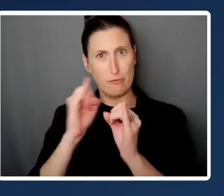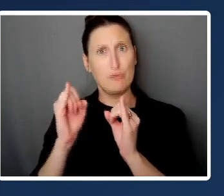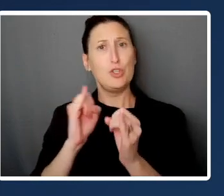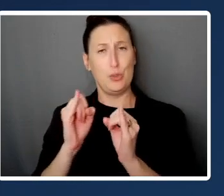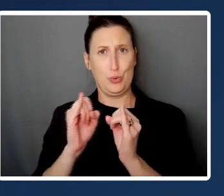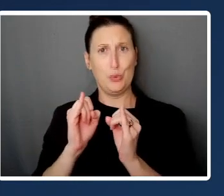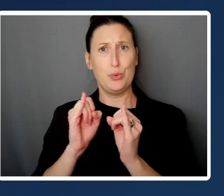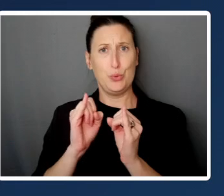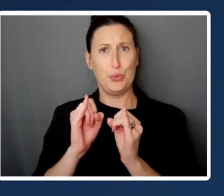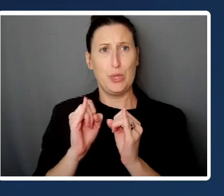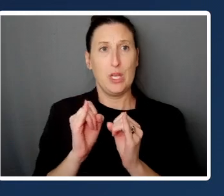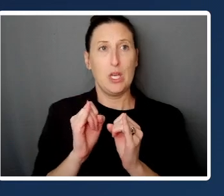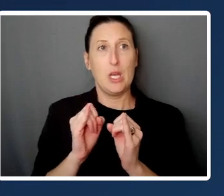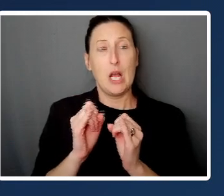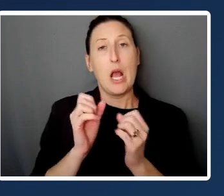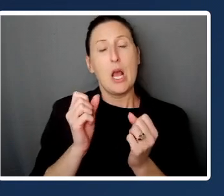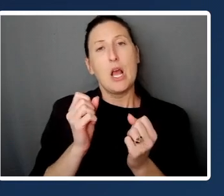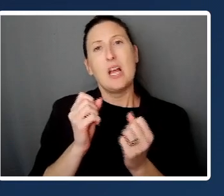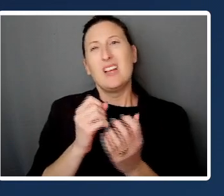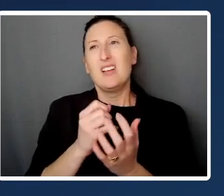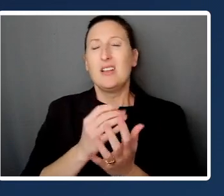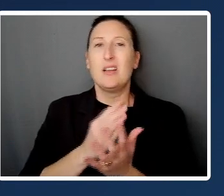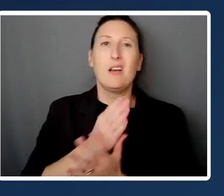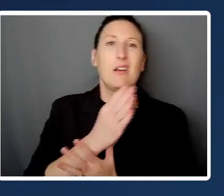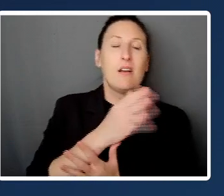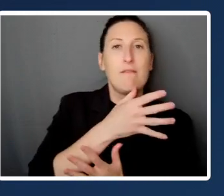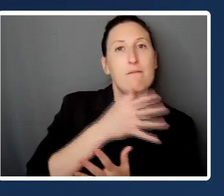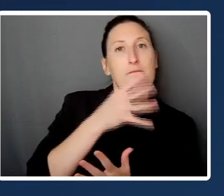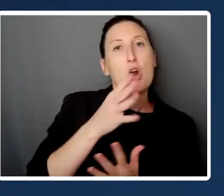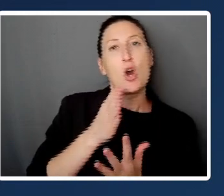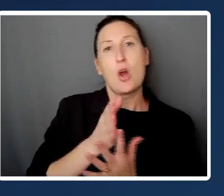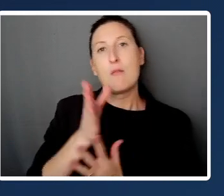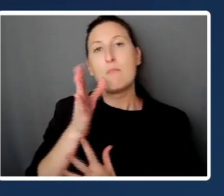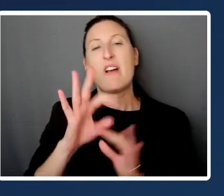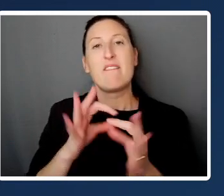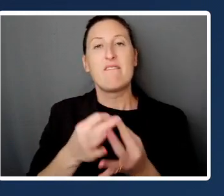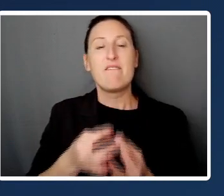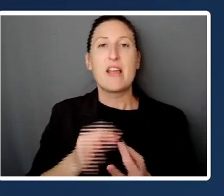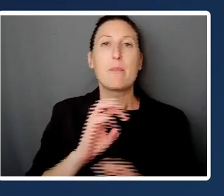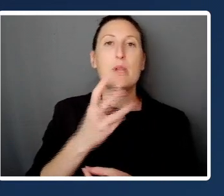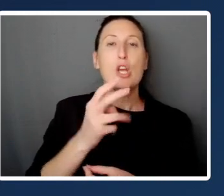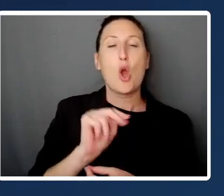you know, a farm, a family-owned farm, and we had the larger, you know, entrepreneurship of